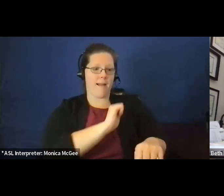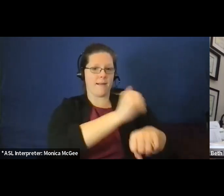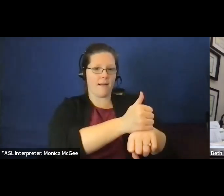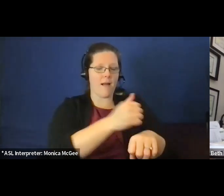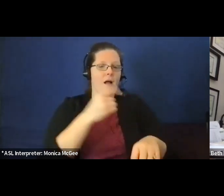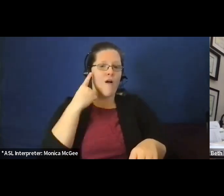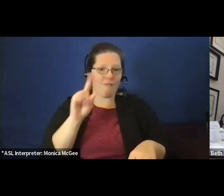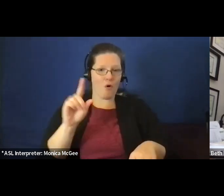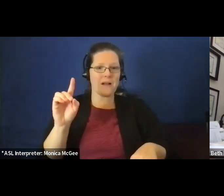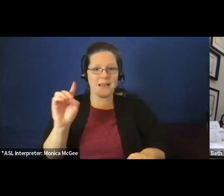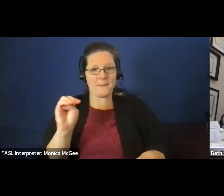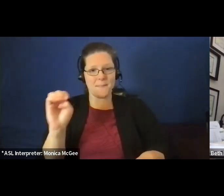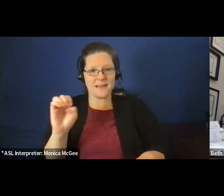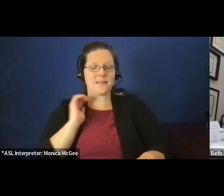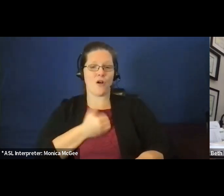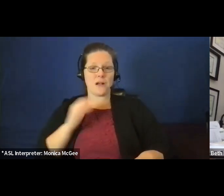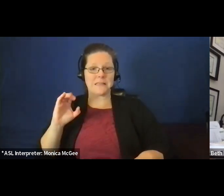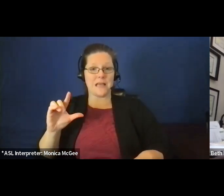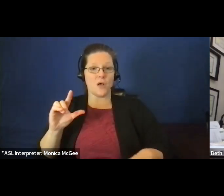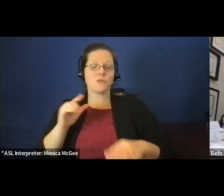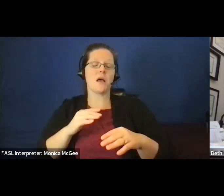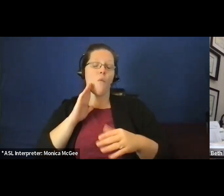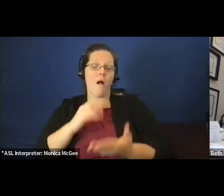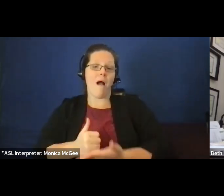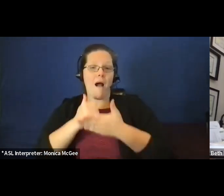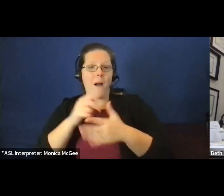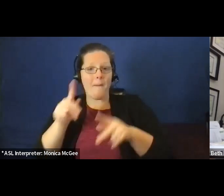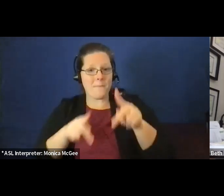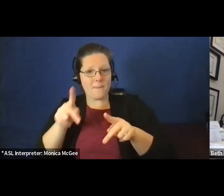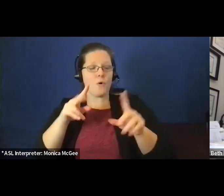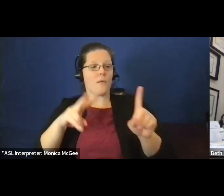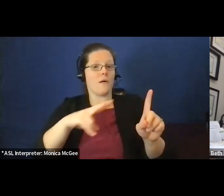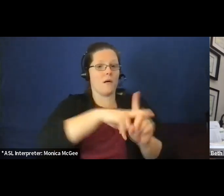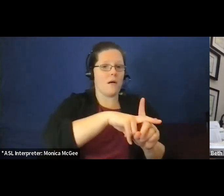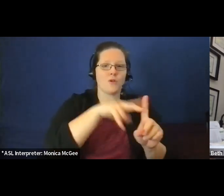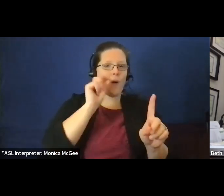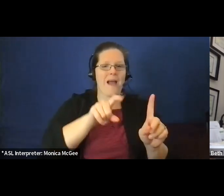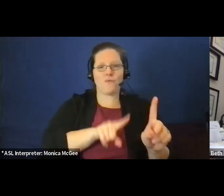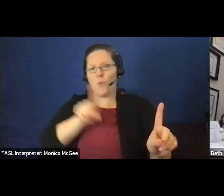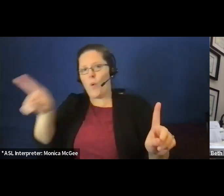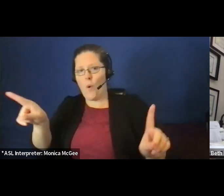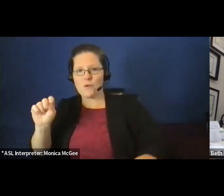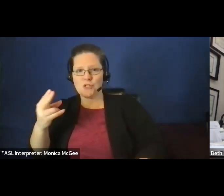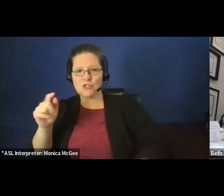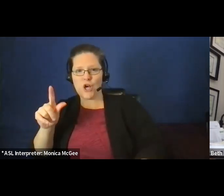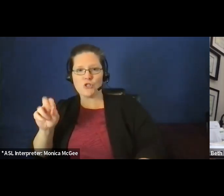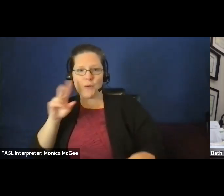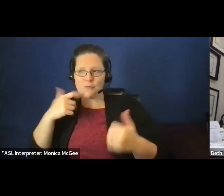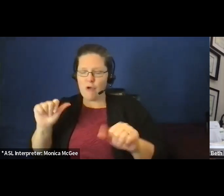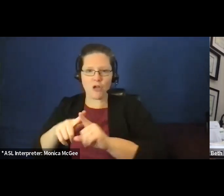centers that could be possibly solar charging centers that could be used at our CILs for durable medical equipment,